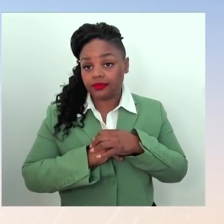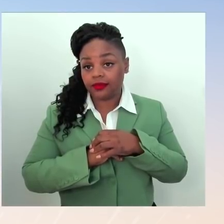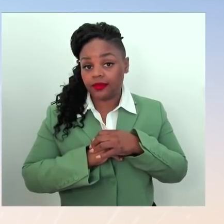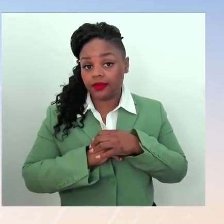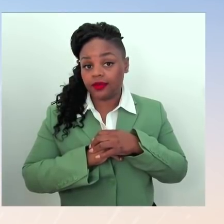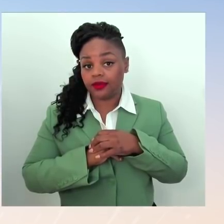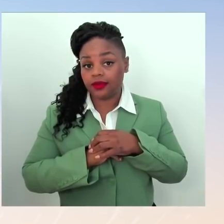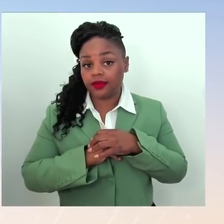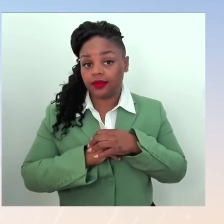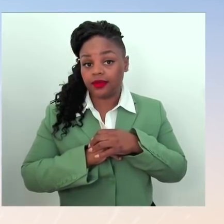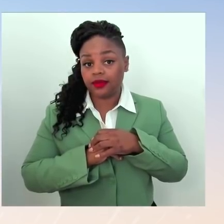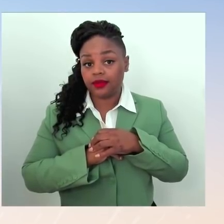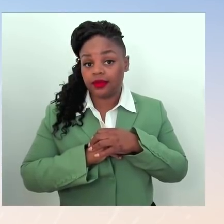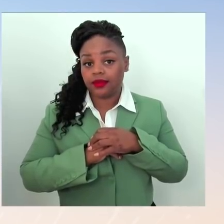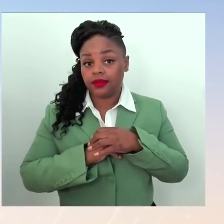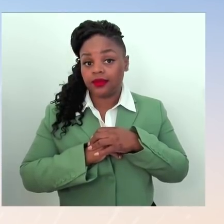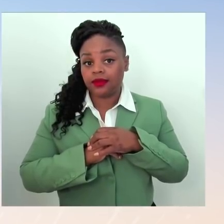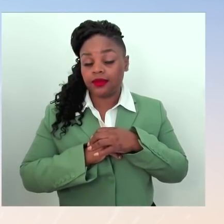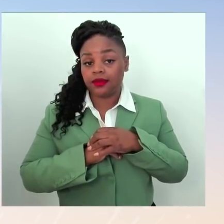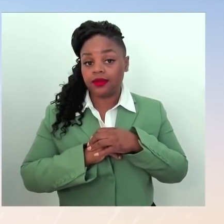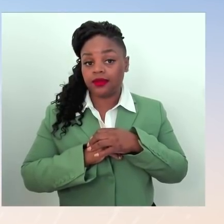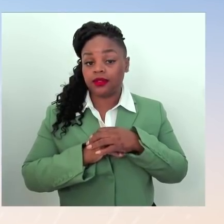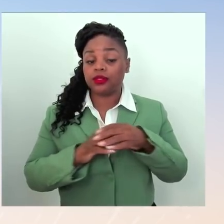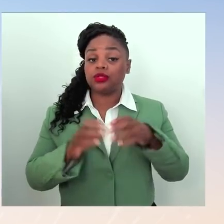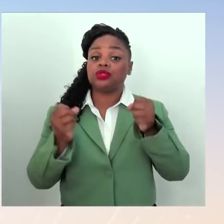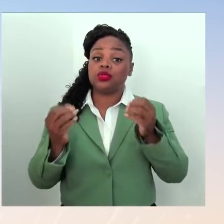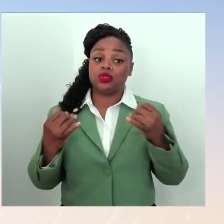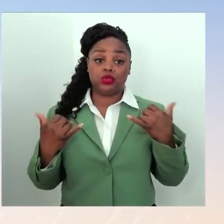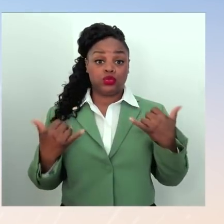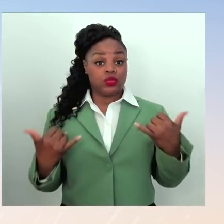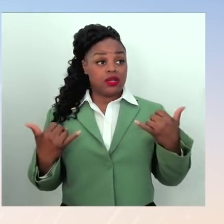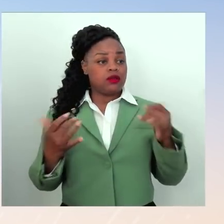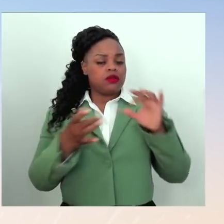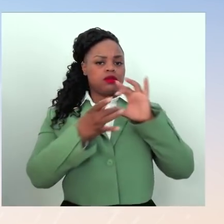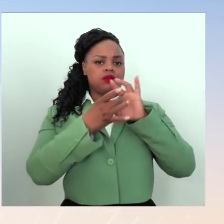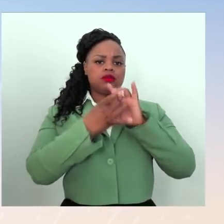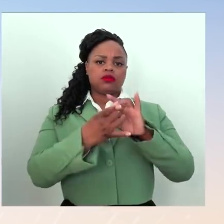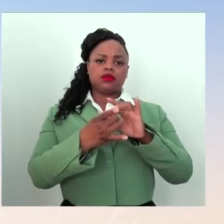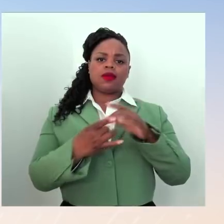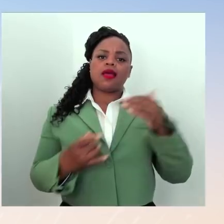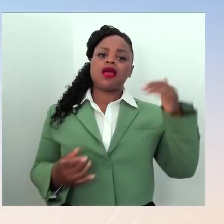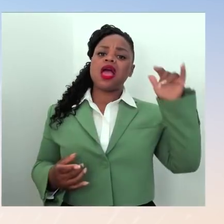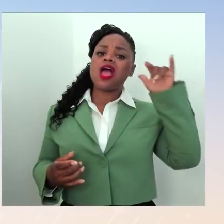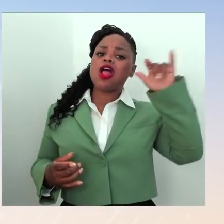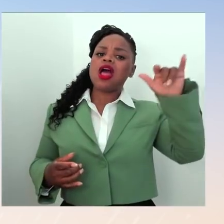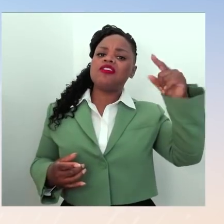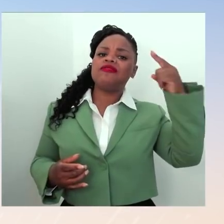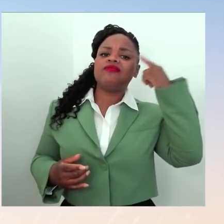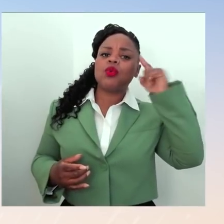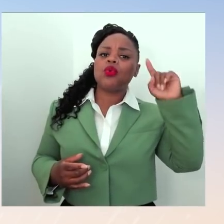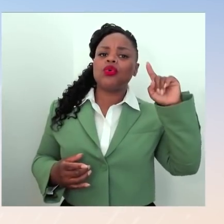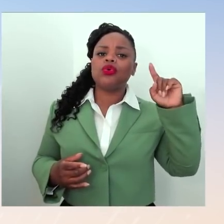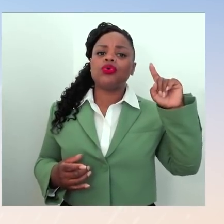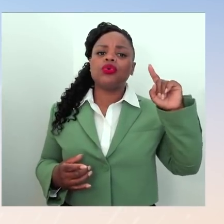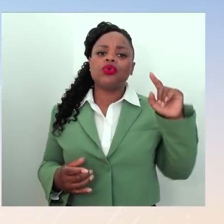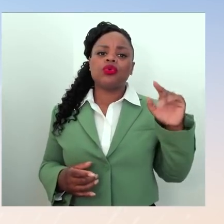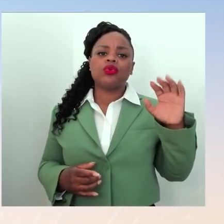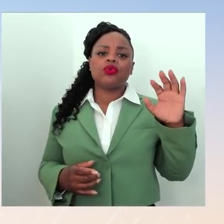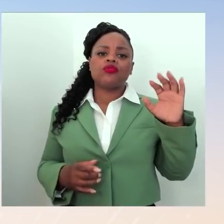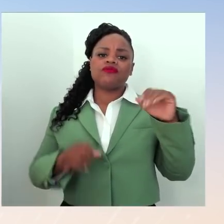So I want to -- I want to ask you about this backfilling -- this possibility of backfilling these fighter jets. He says President Biden can do more to make this happen.